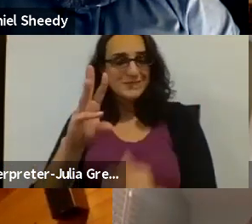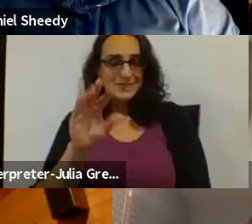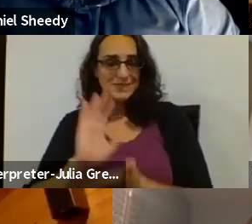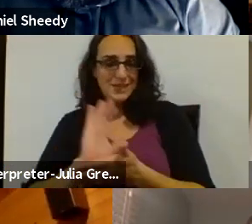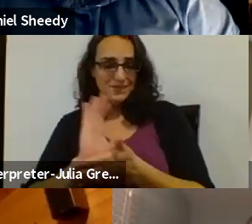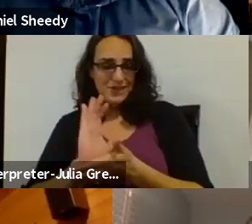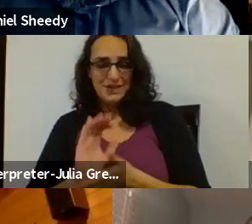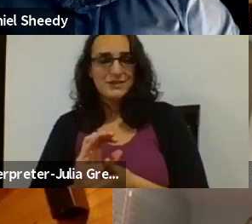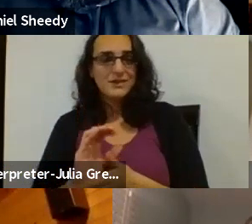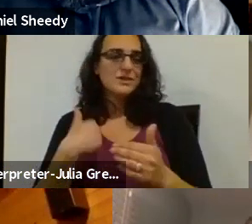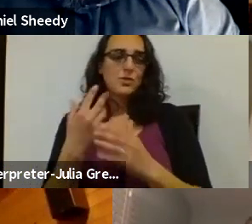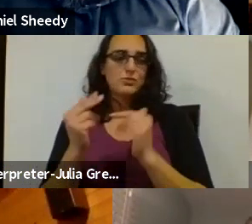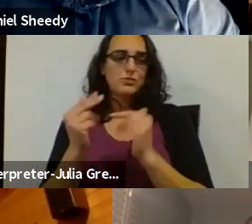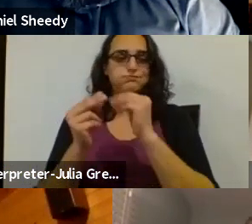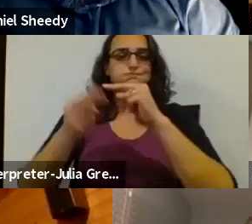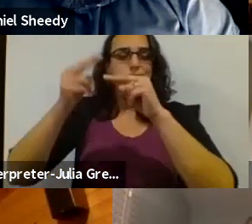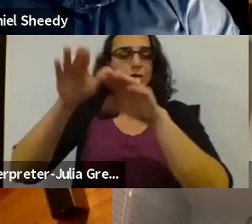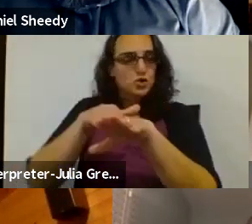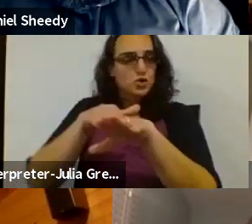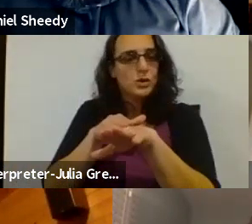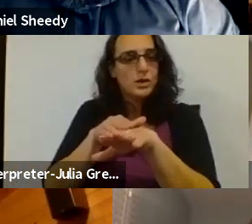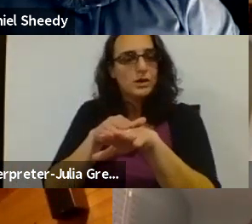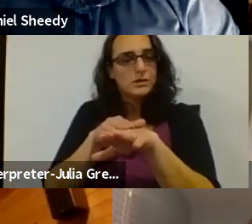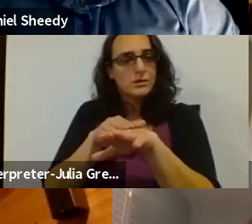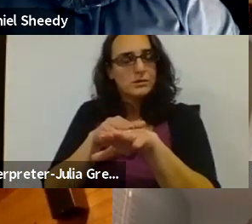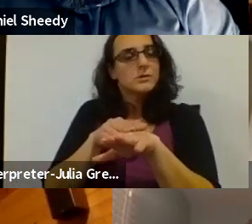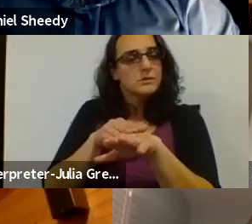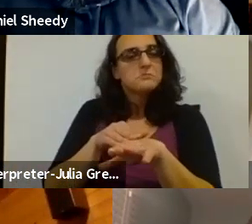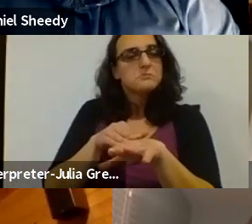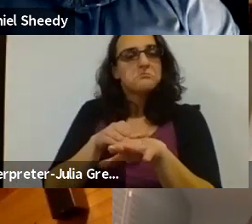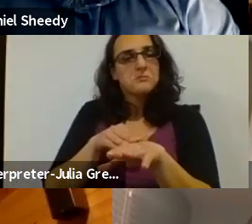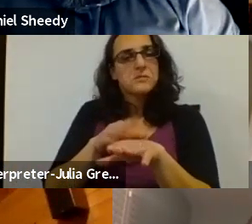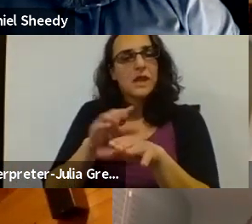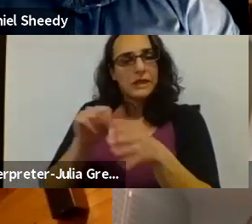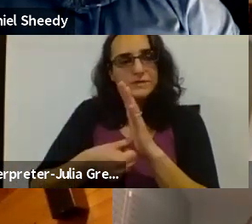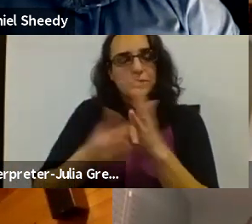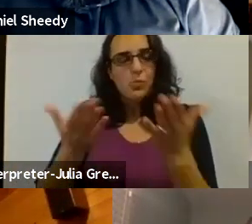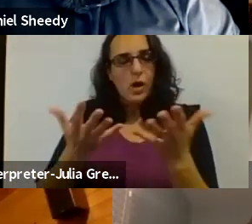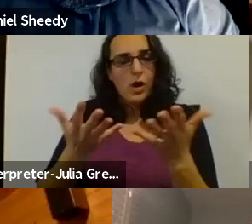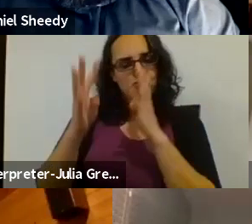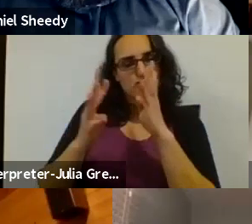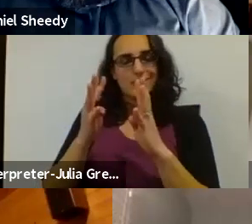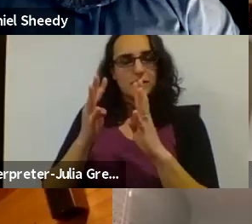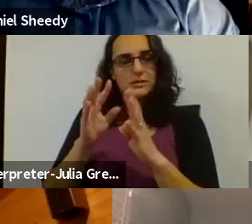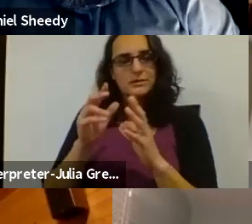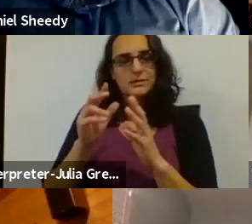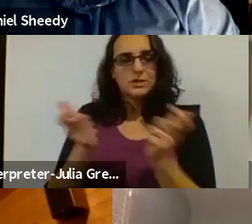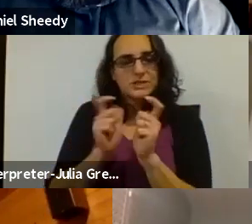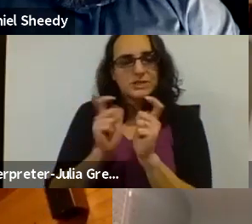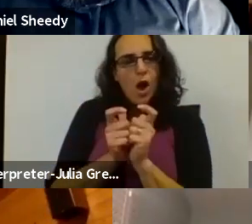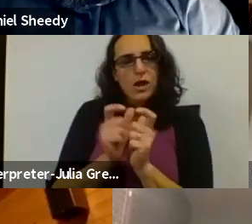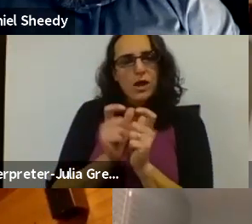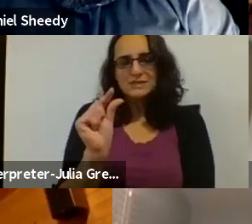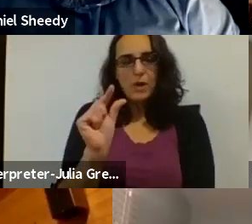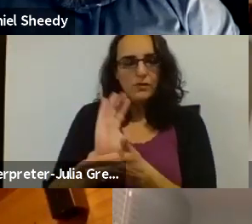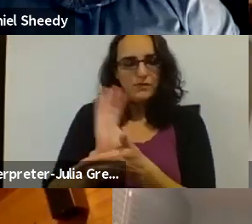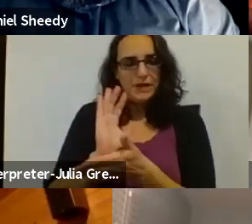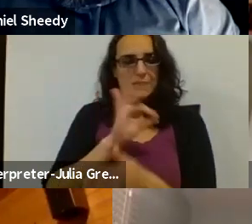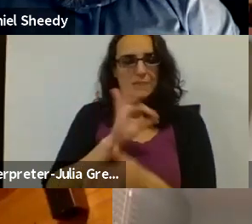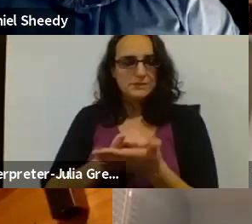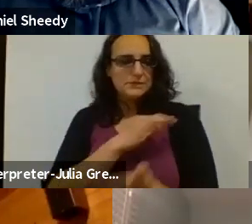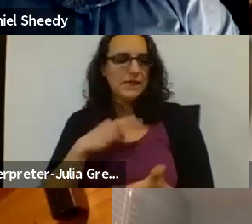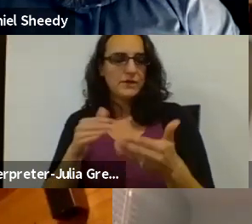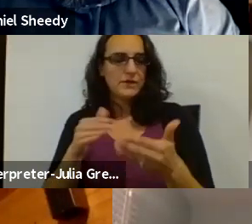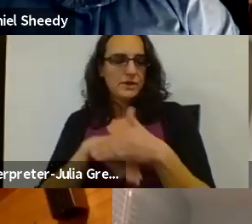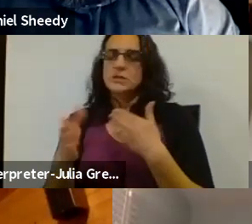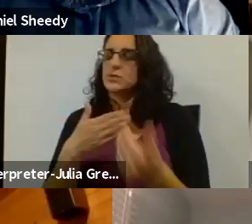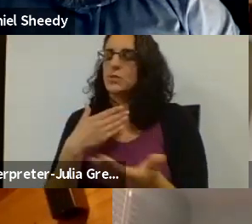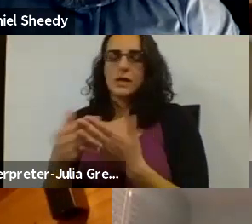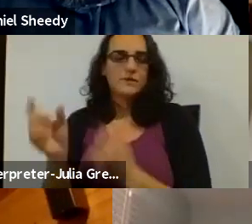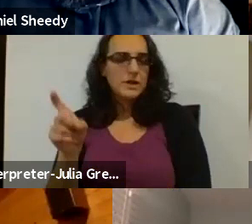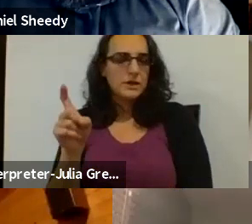Christina Scilingo: So we're evolving that slowly but surely, and the emphasis is on creating these sort of bite size smaller videos that staff can access whenever they need to find what they're looking for.